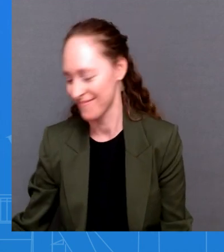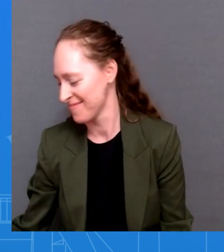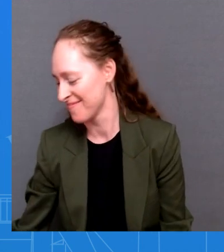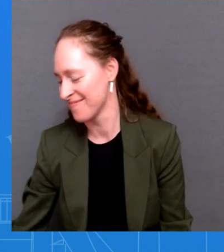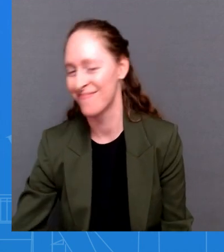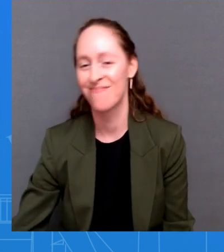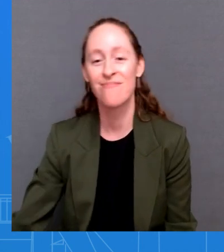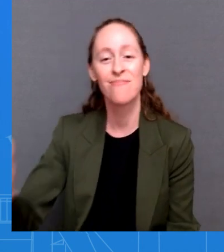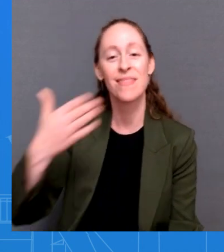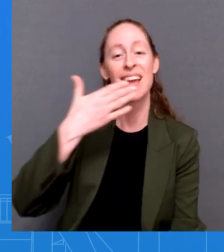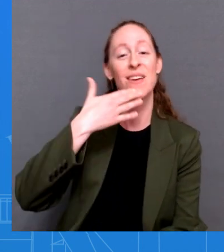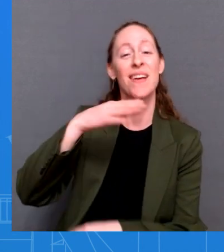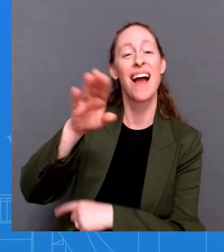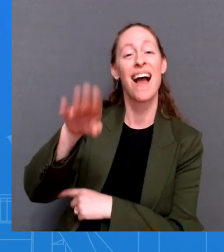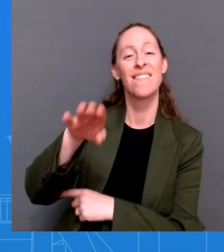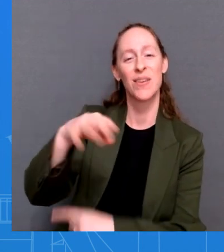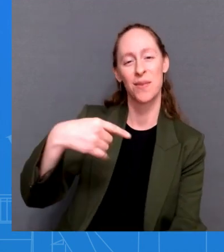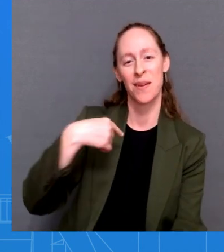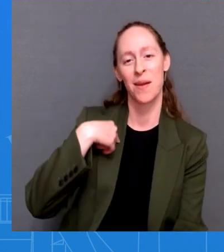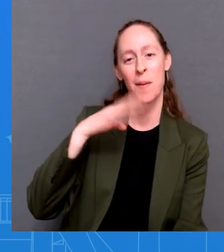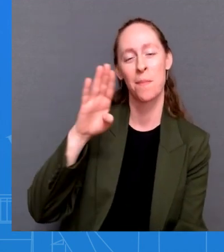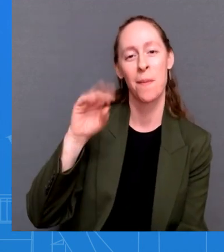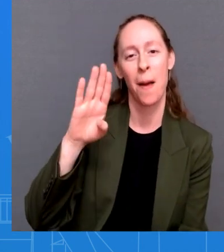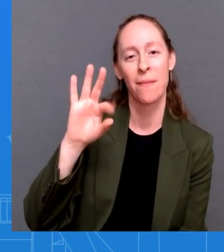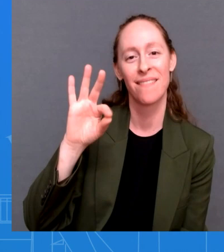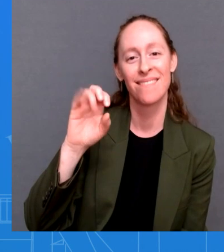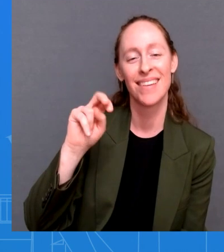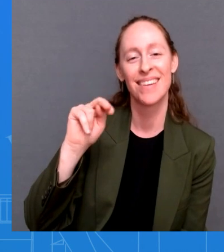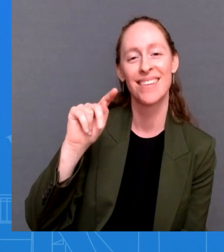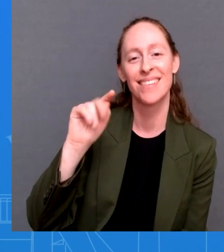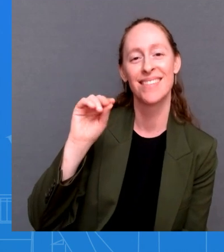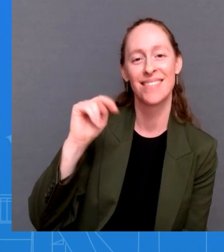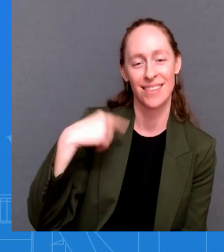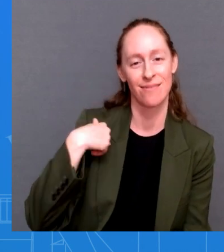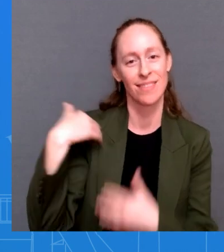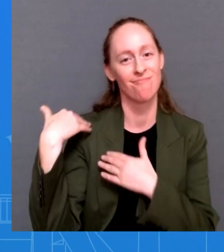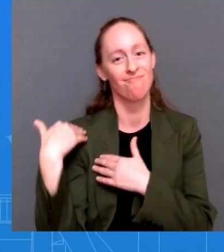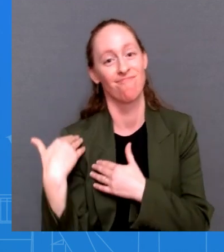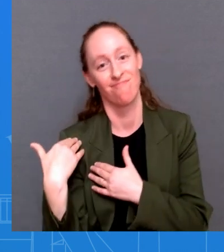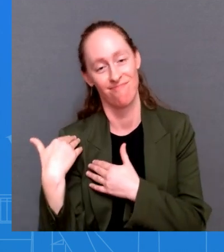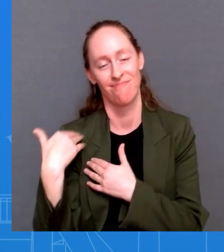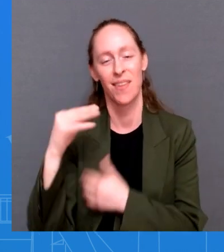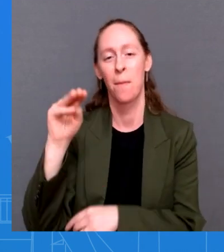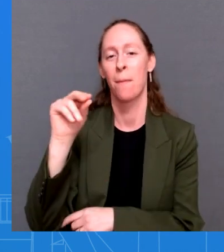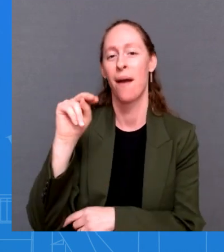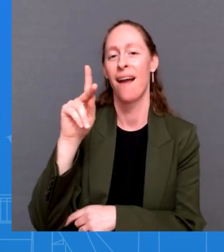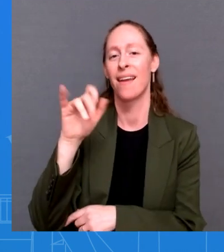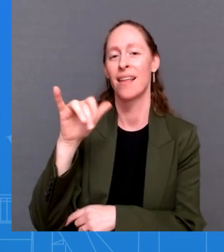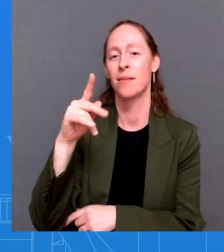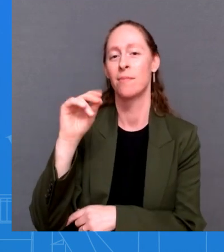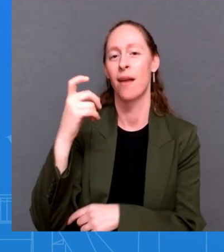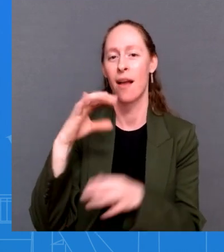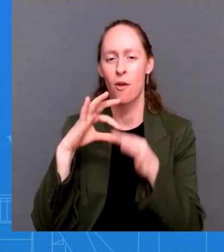Today, HHS assistant secretary for Preparedness and Response, Donna O'Connell, who will cover our ongoing work